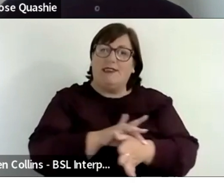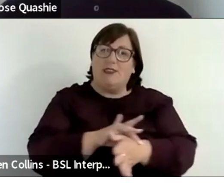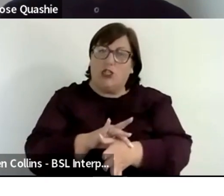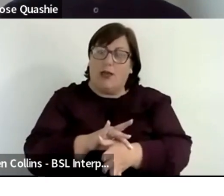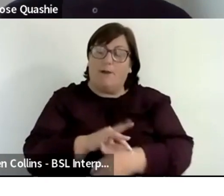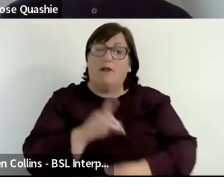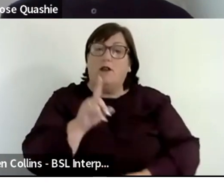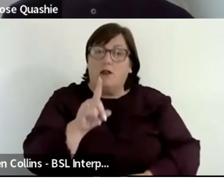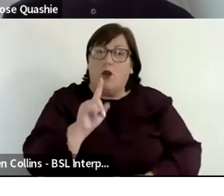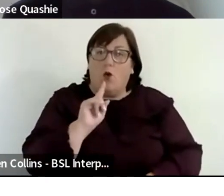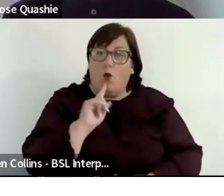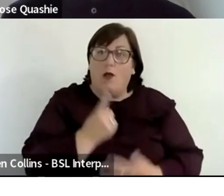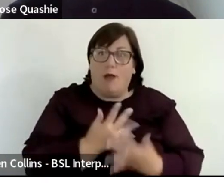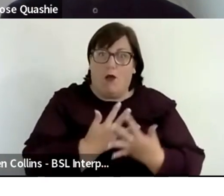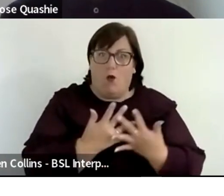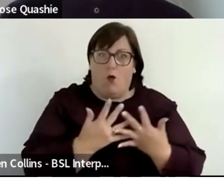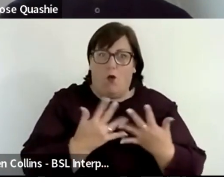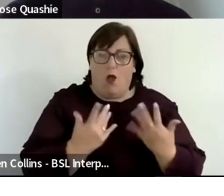I'm keen as I said earlier,